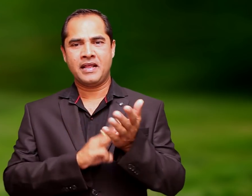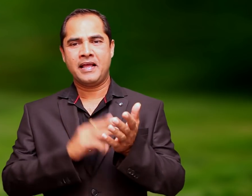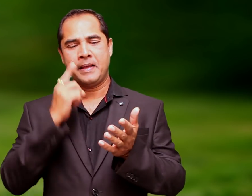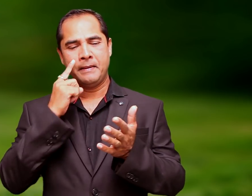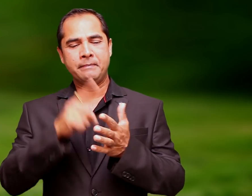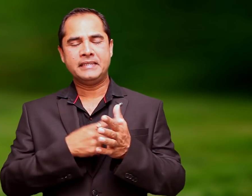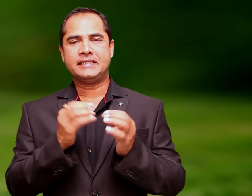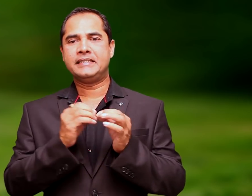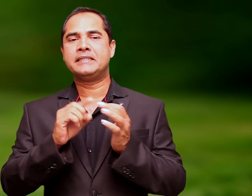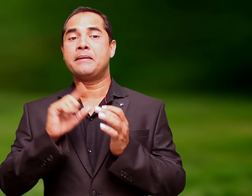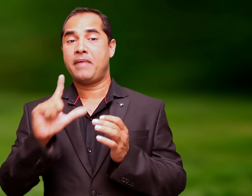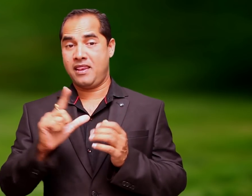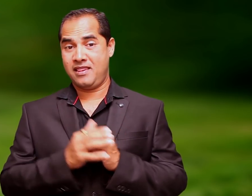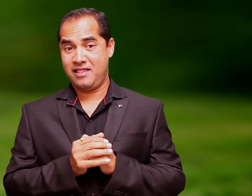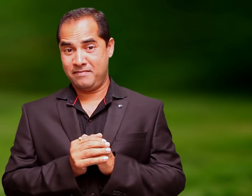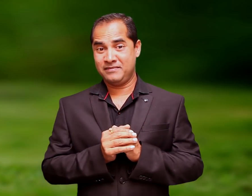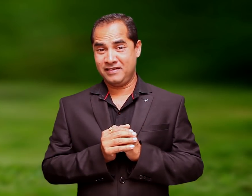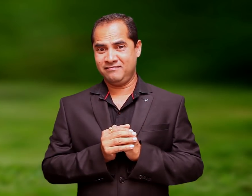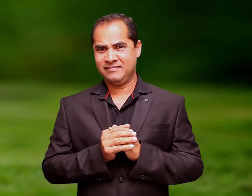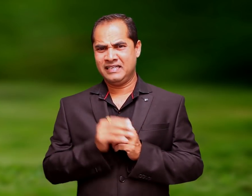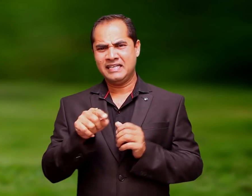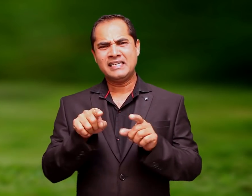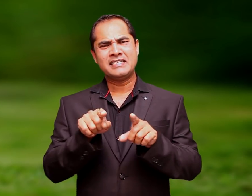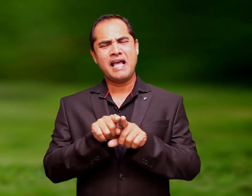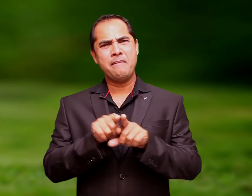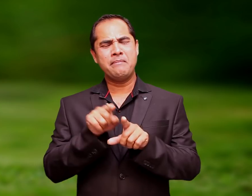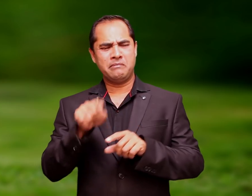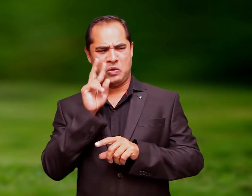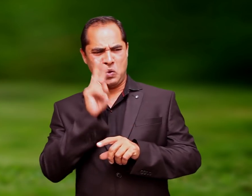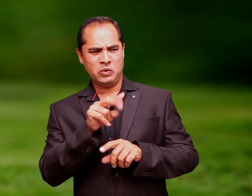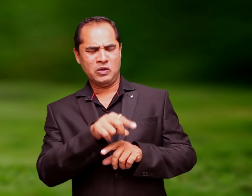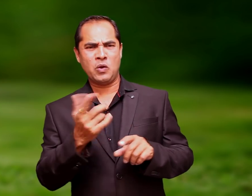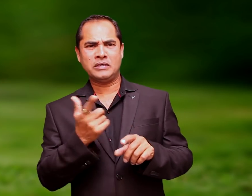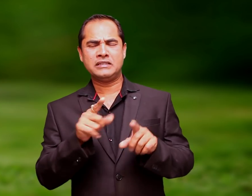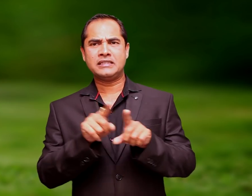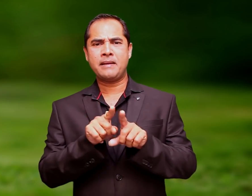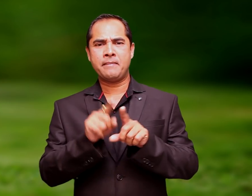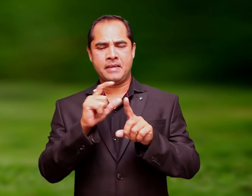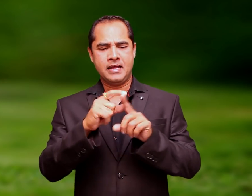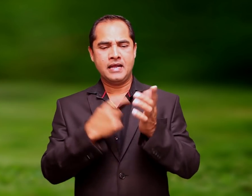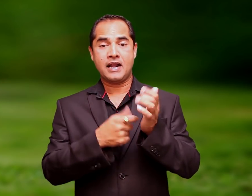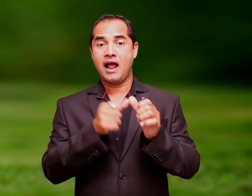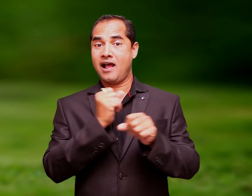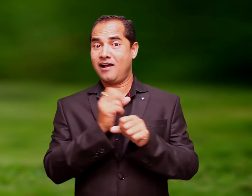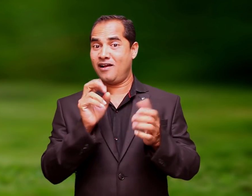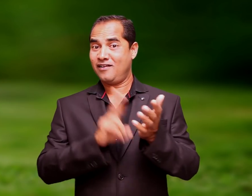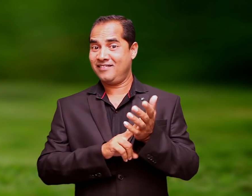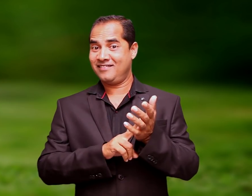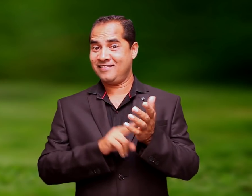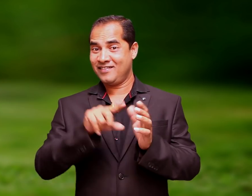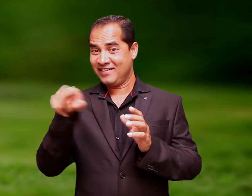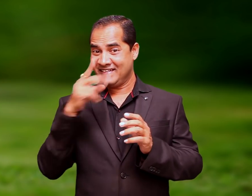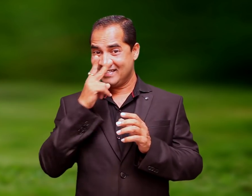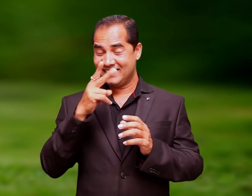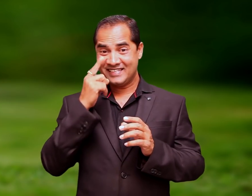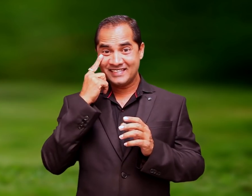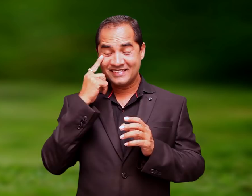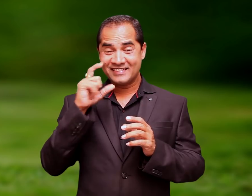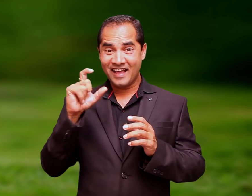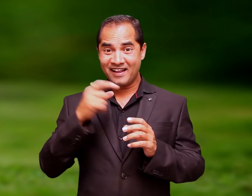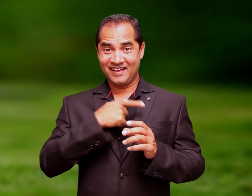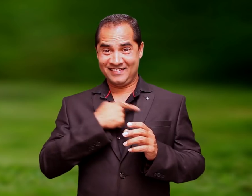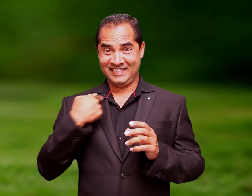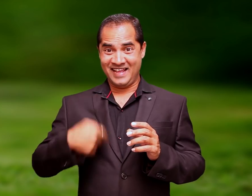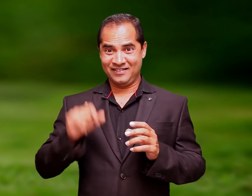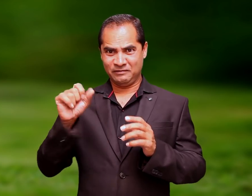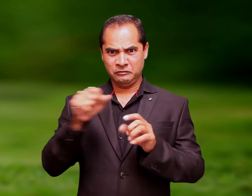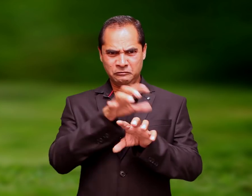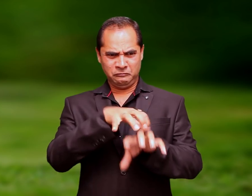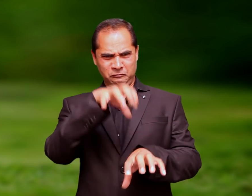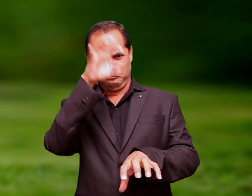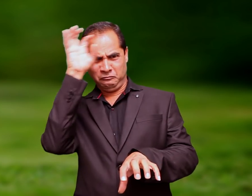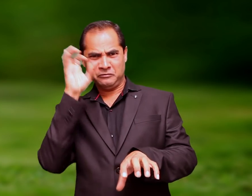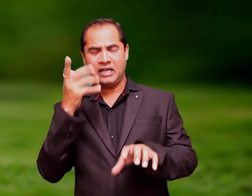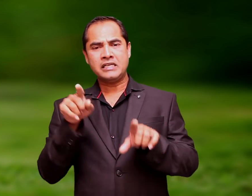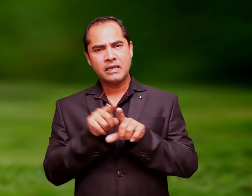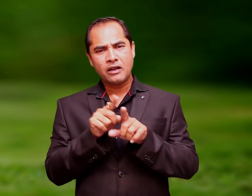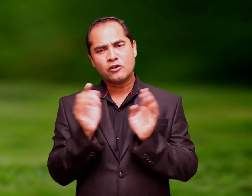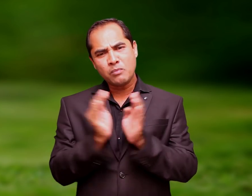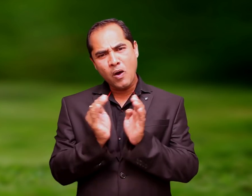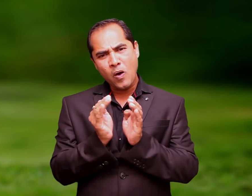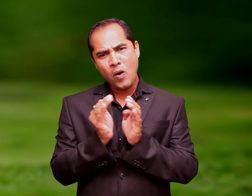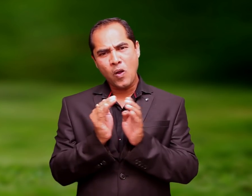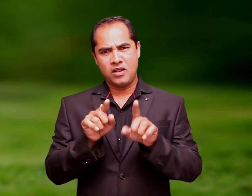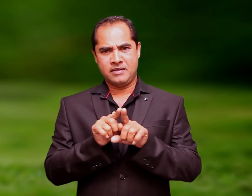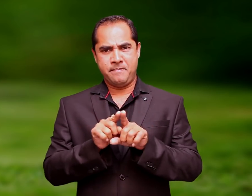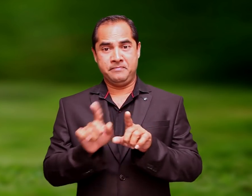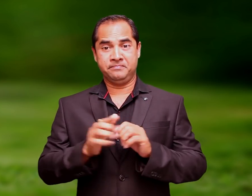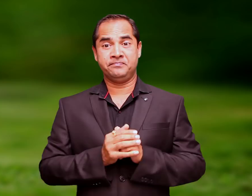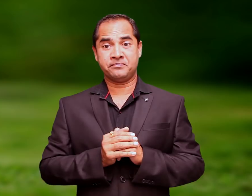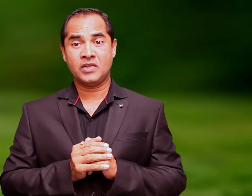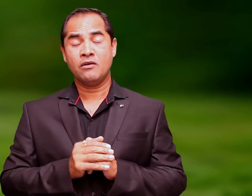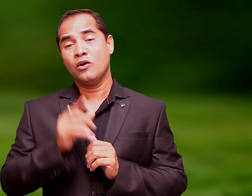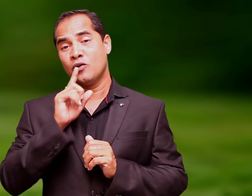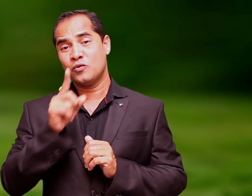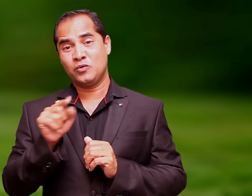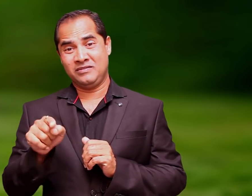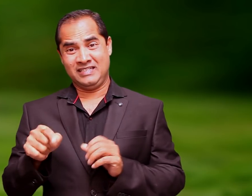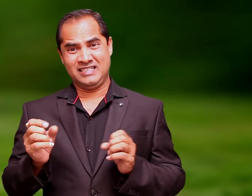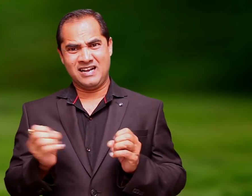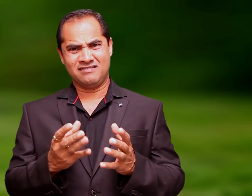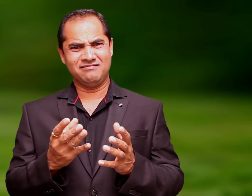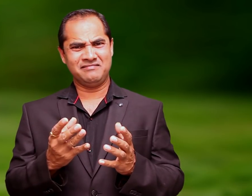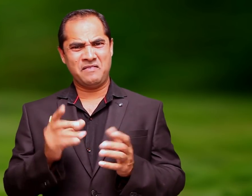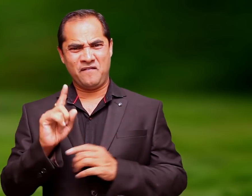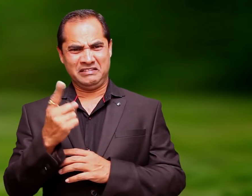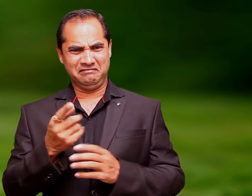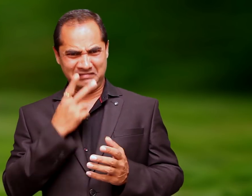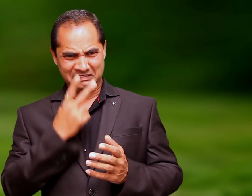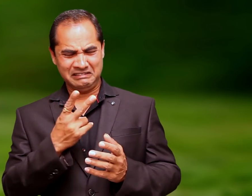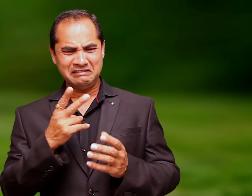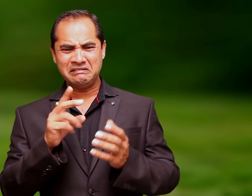Mijbil. The otter looked like a small dragon, small Chinese dragon. At first, he